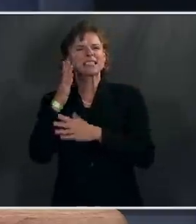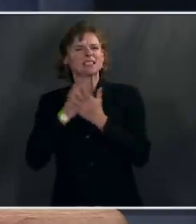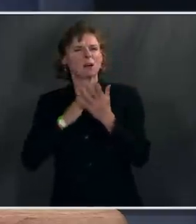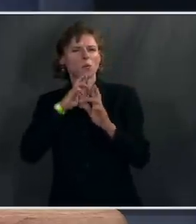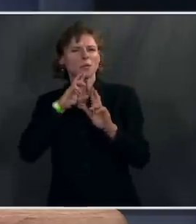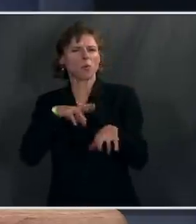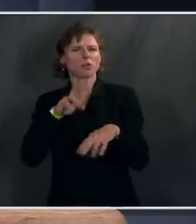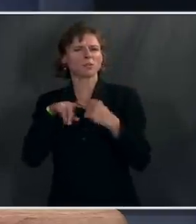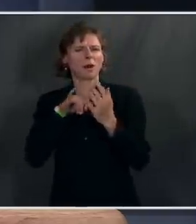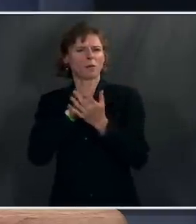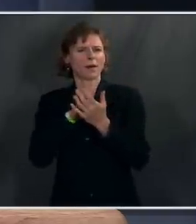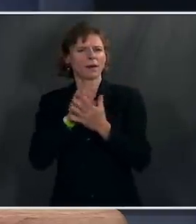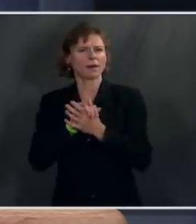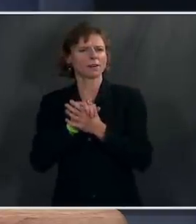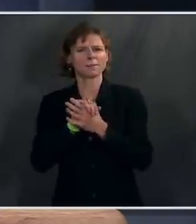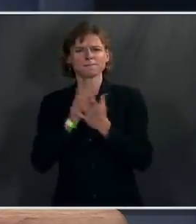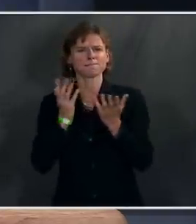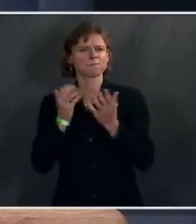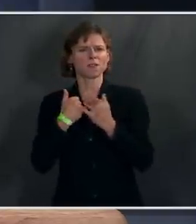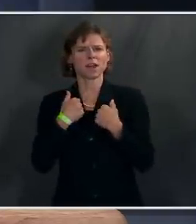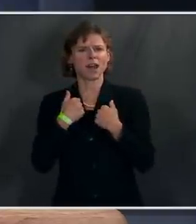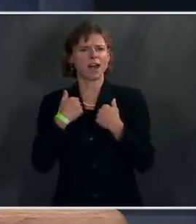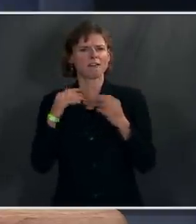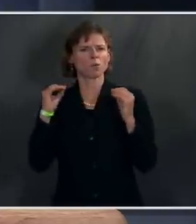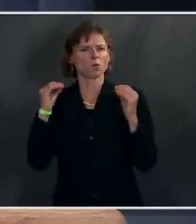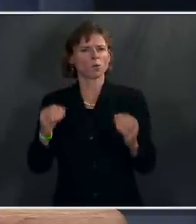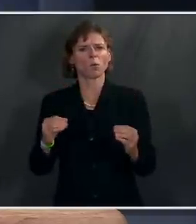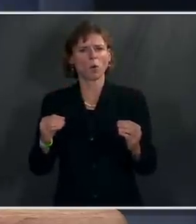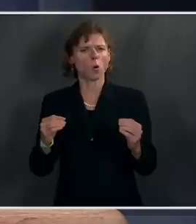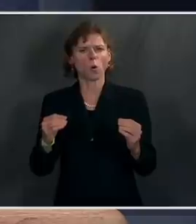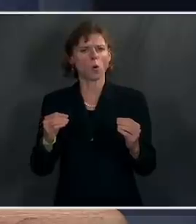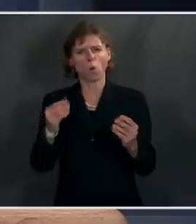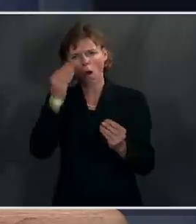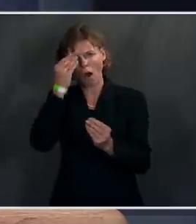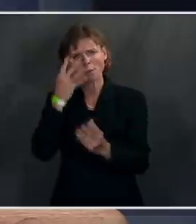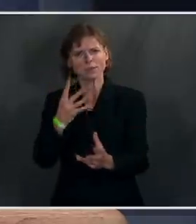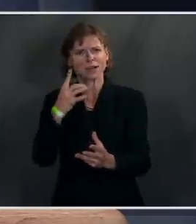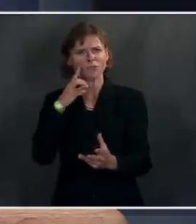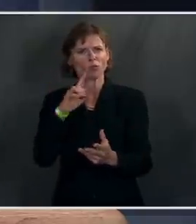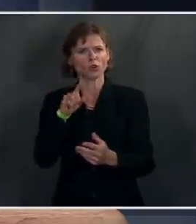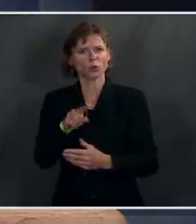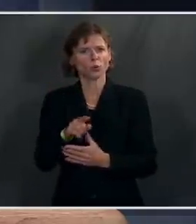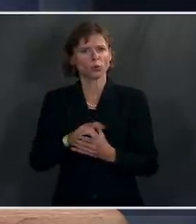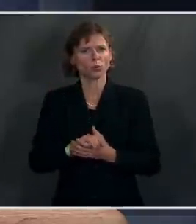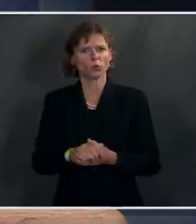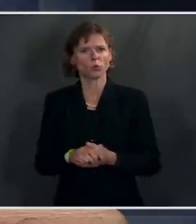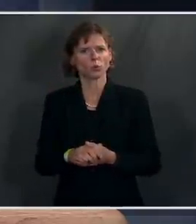and I don't have any update for you or preview for you